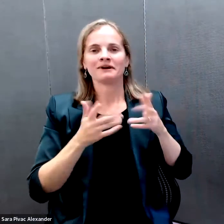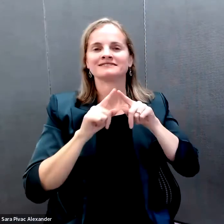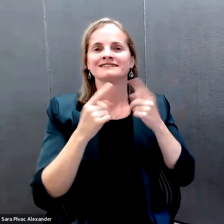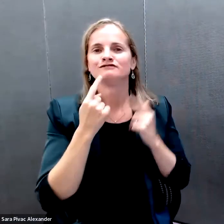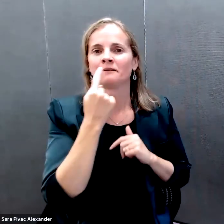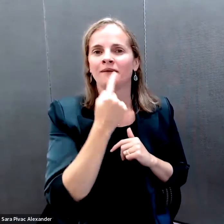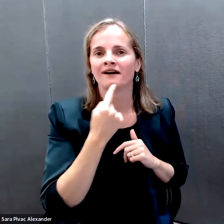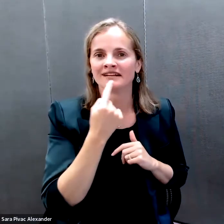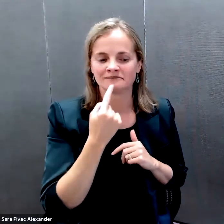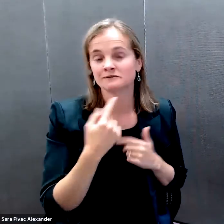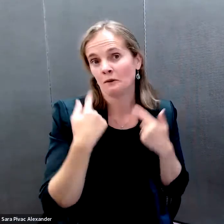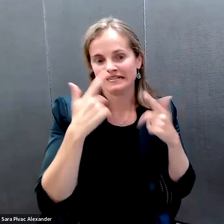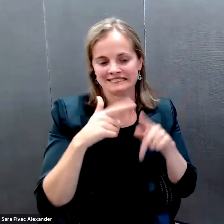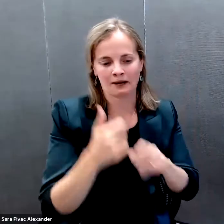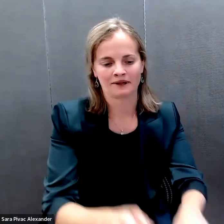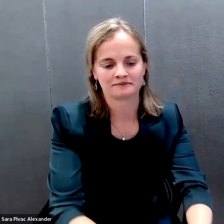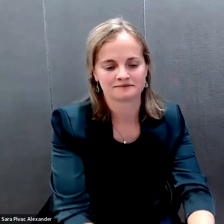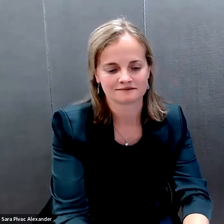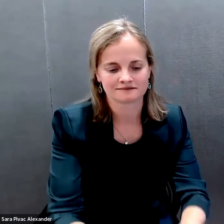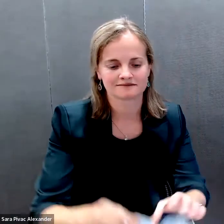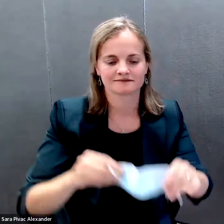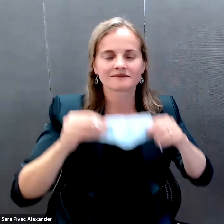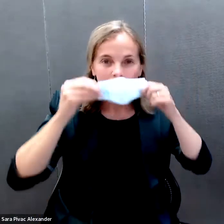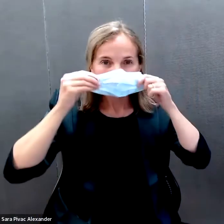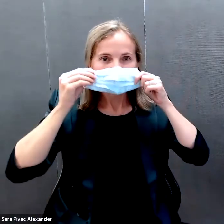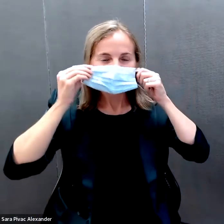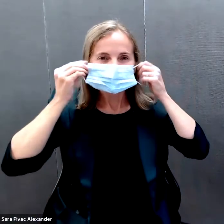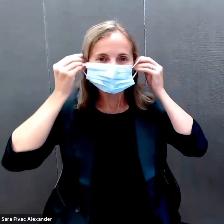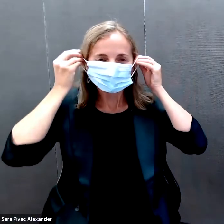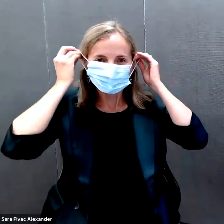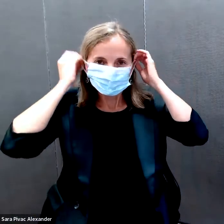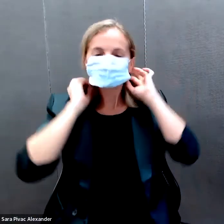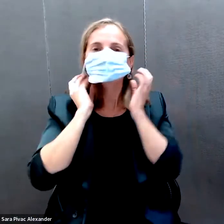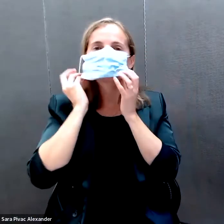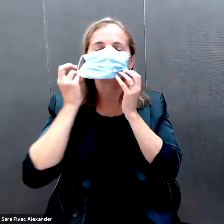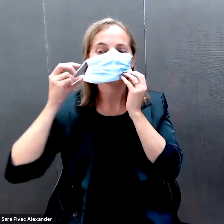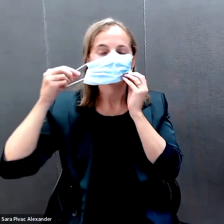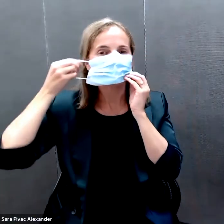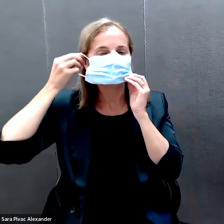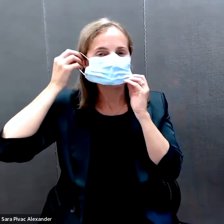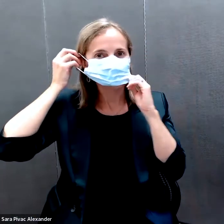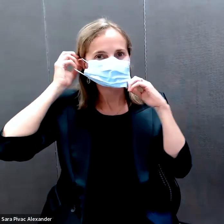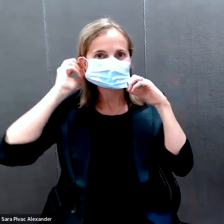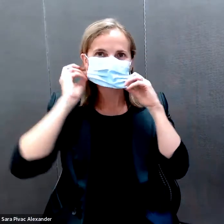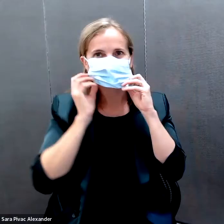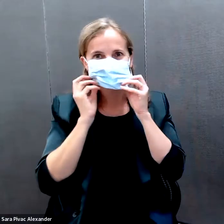so the manual the hands part is the same but we require the mouth to differentiate those